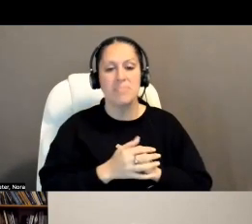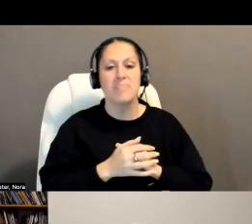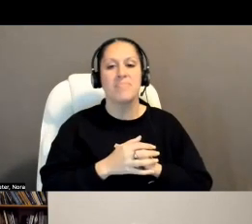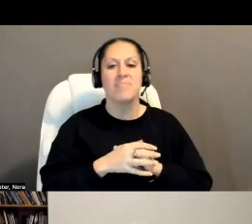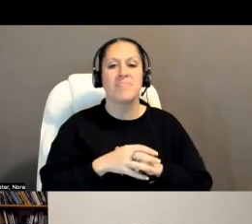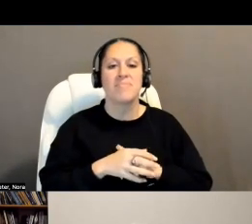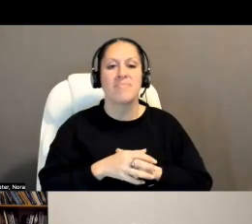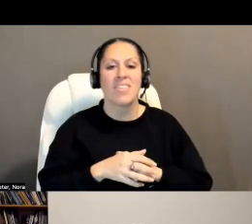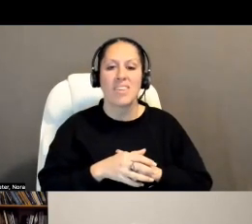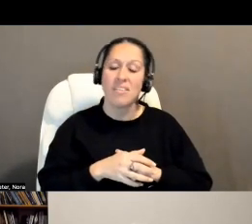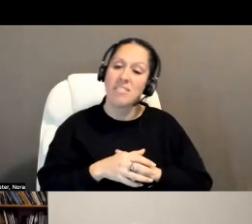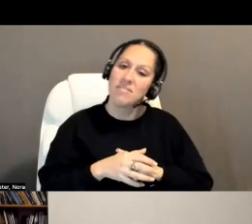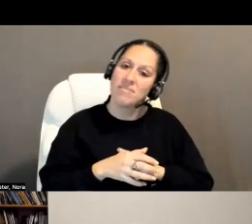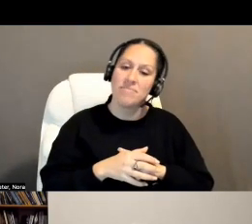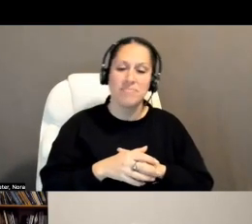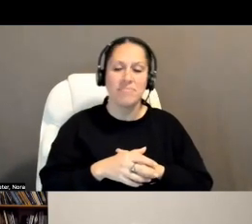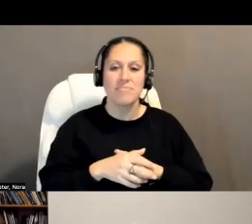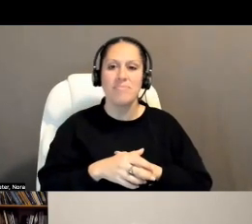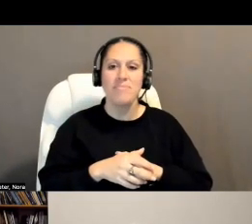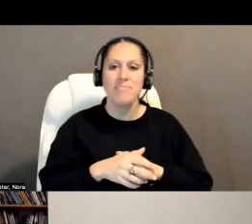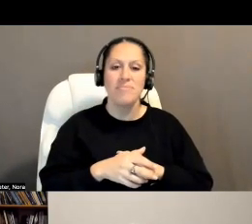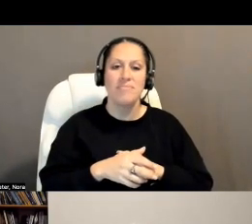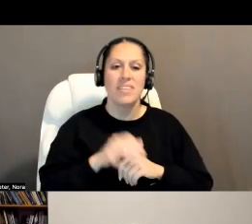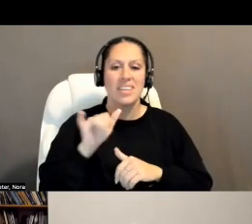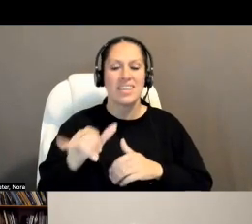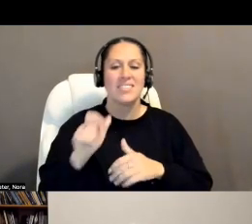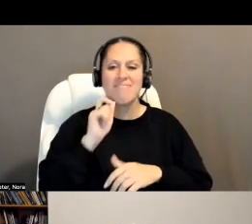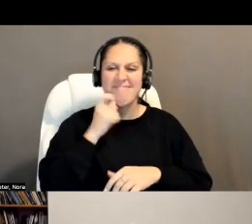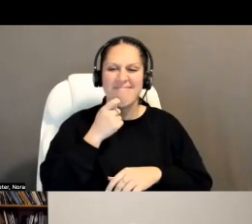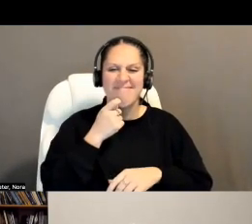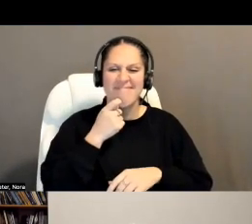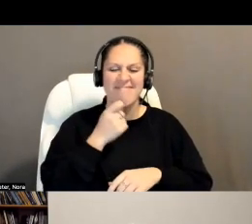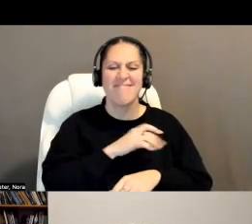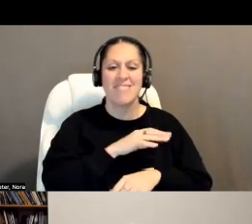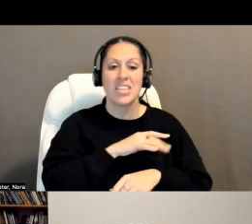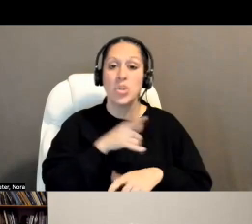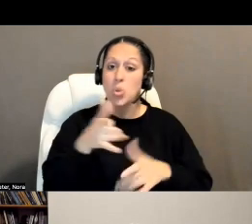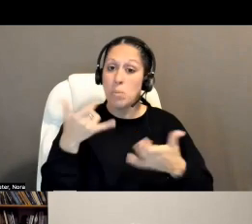Well, well, that's so neat! So, do you play Dungeons and Dragons too?